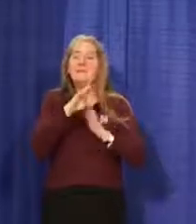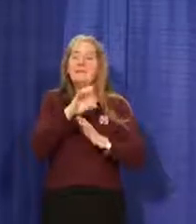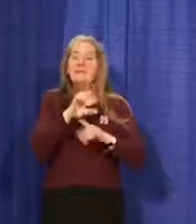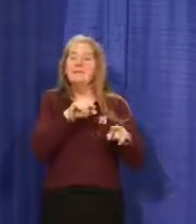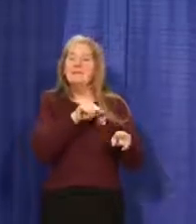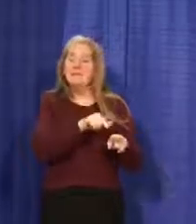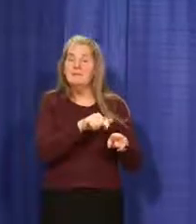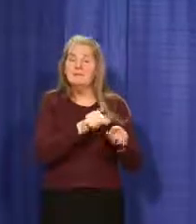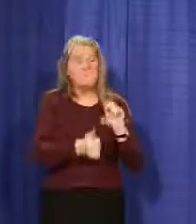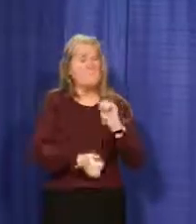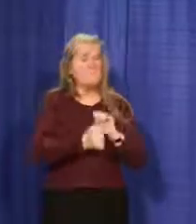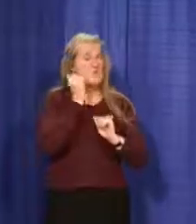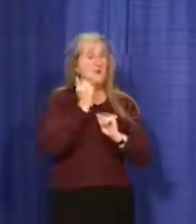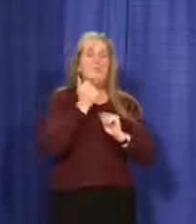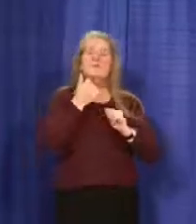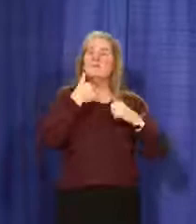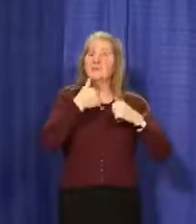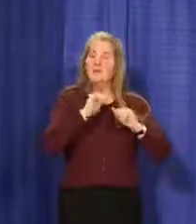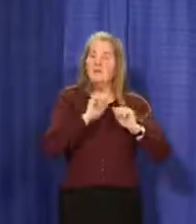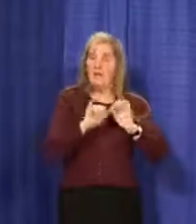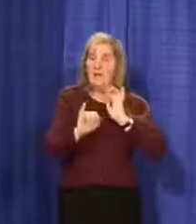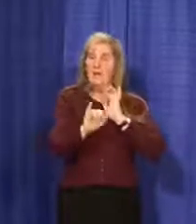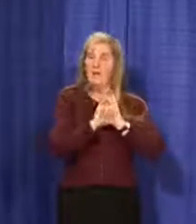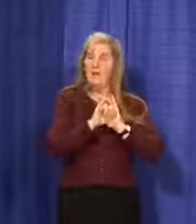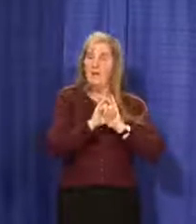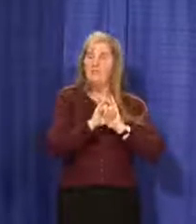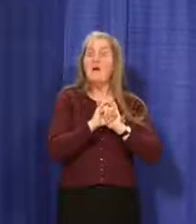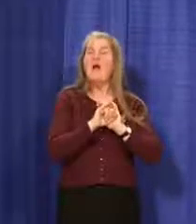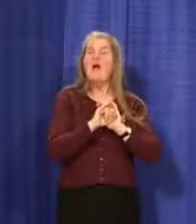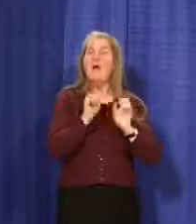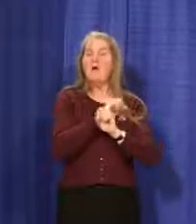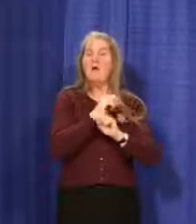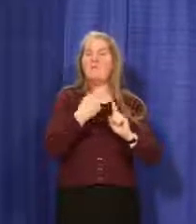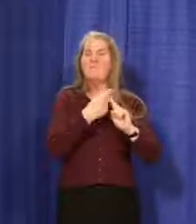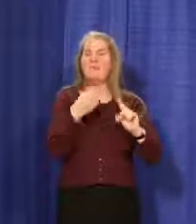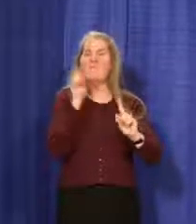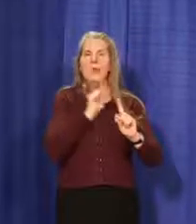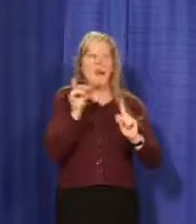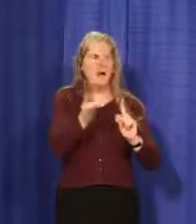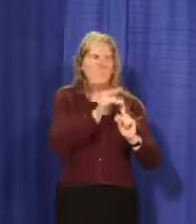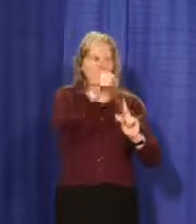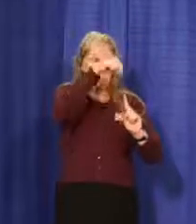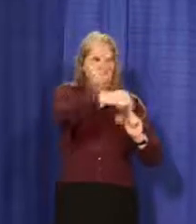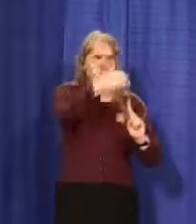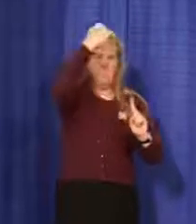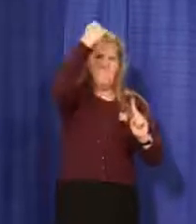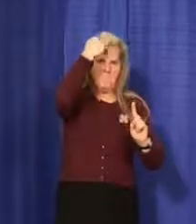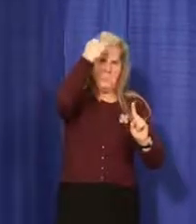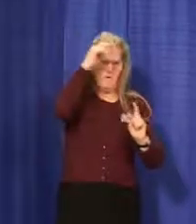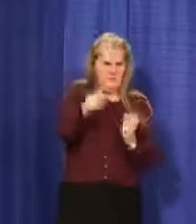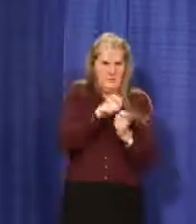are saying in BC. Most cases are still traceable to known contacts. Most cases are occurring in